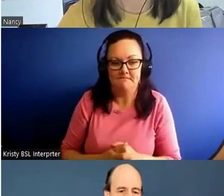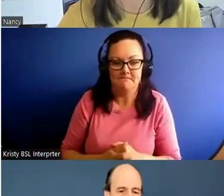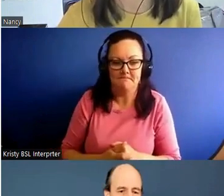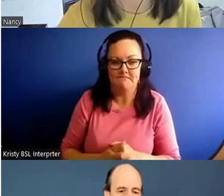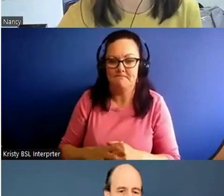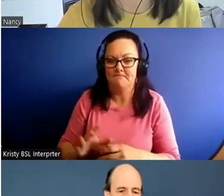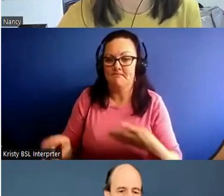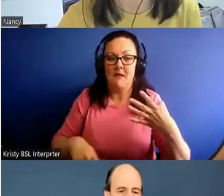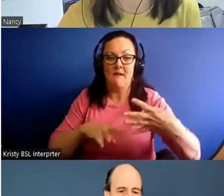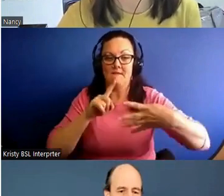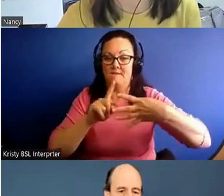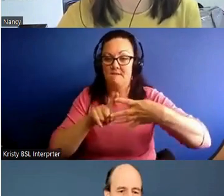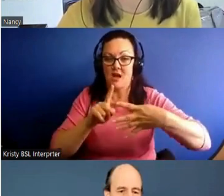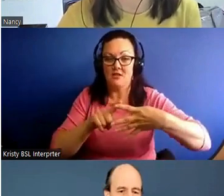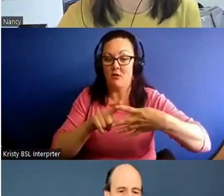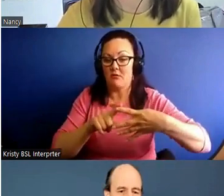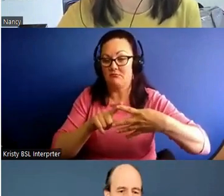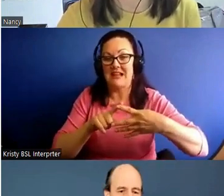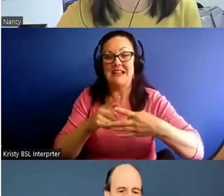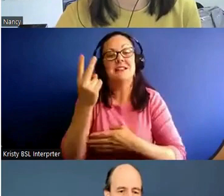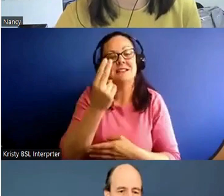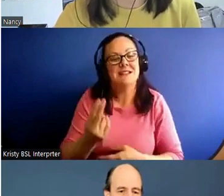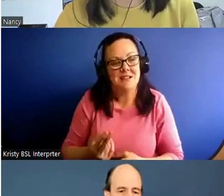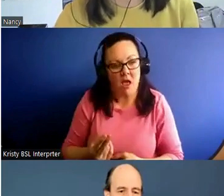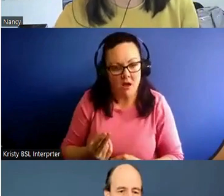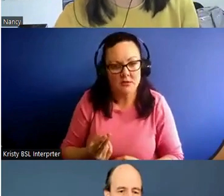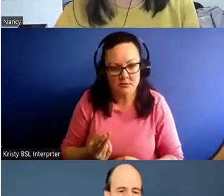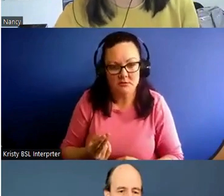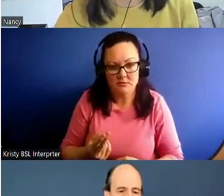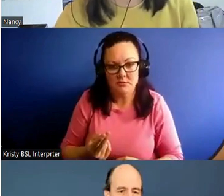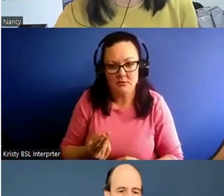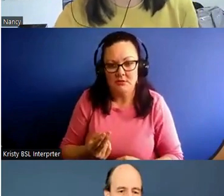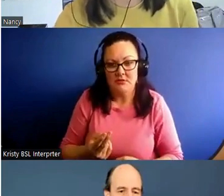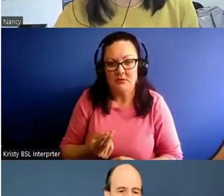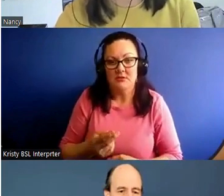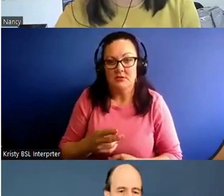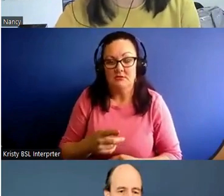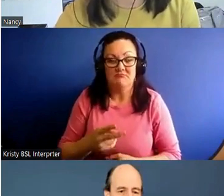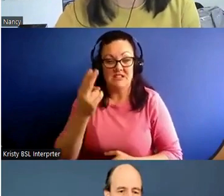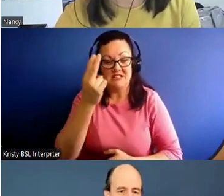blocks is the design of the monitoring evaluation itself and